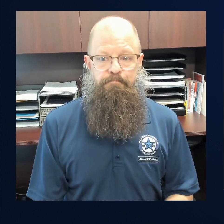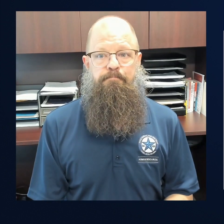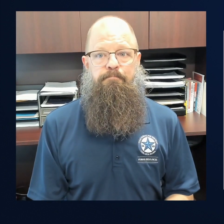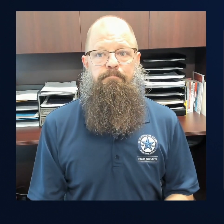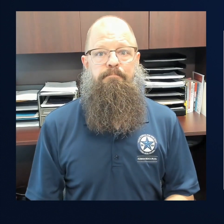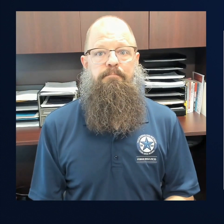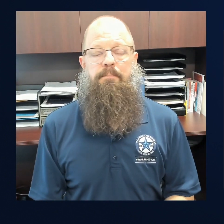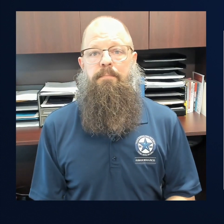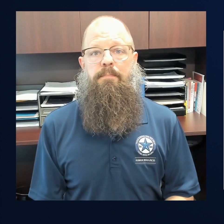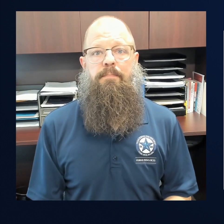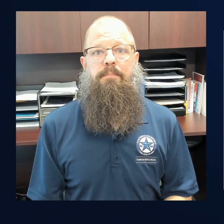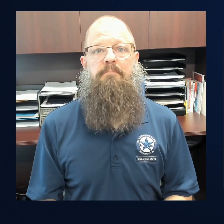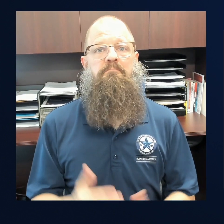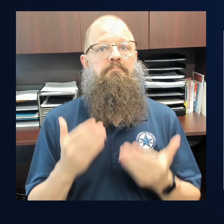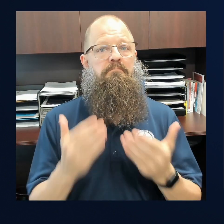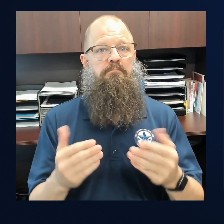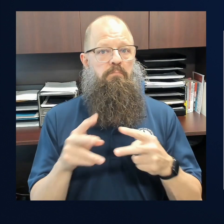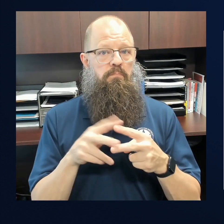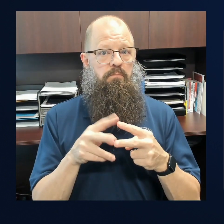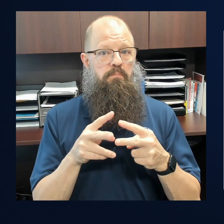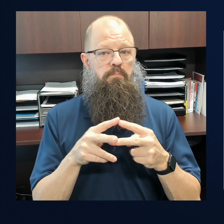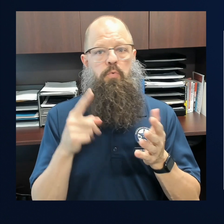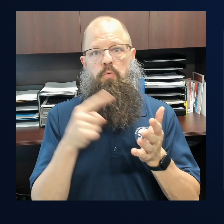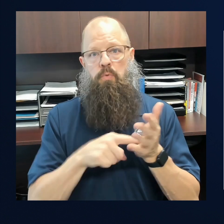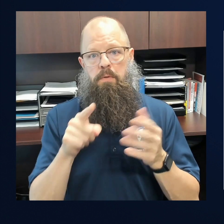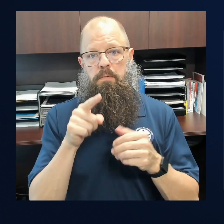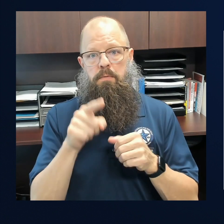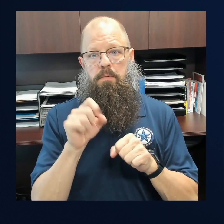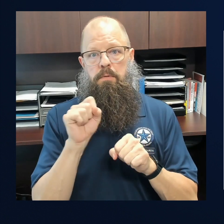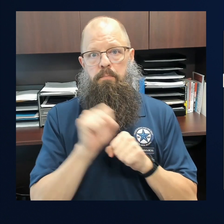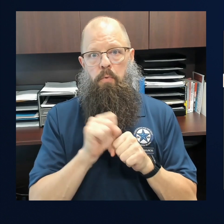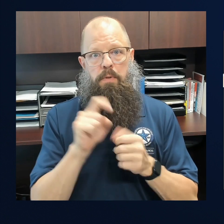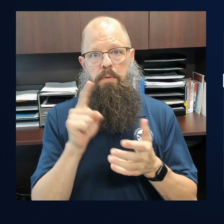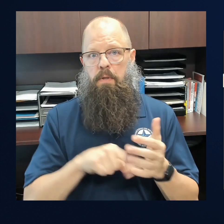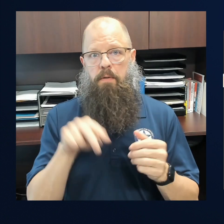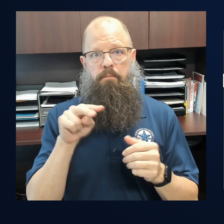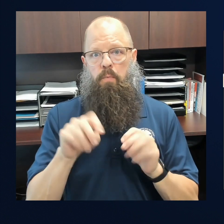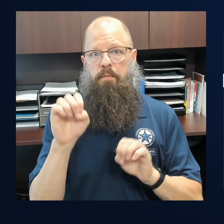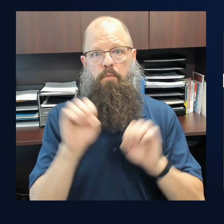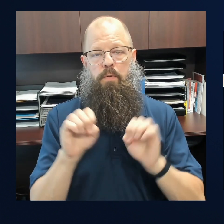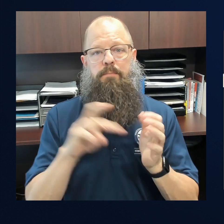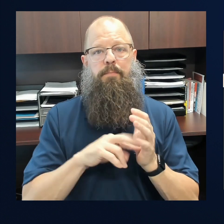which is the area we want to be in today. First you'll want to check to see whether